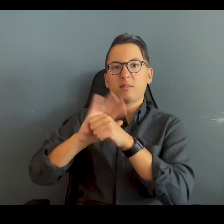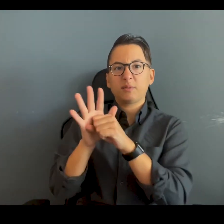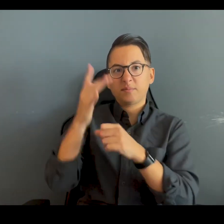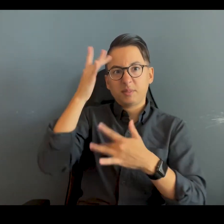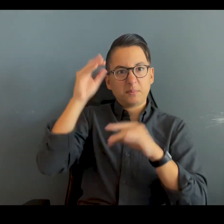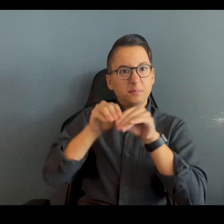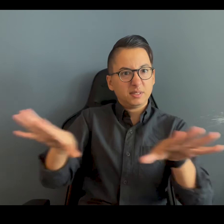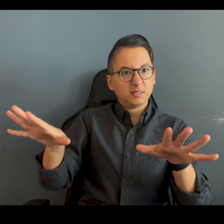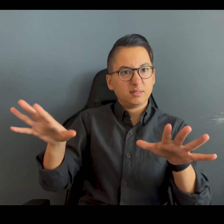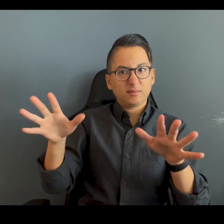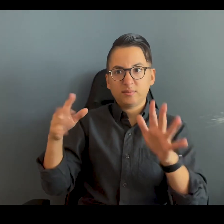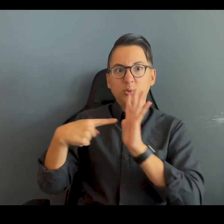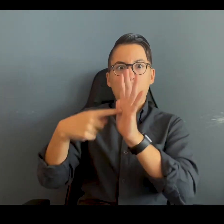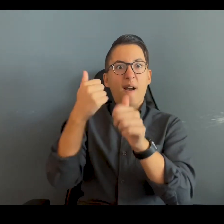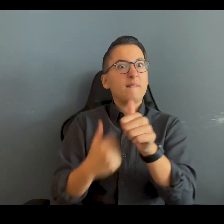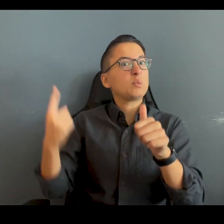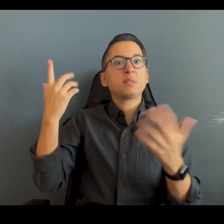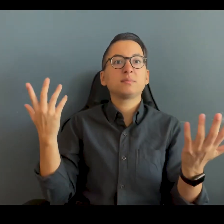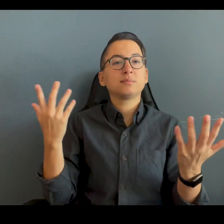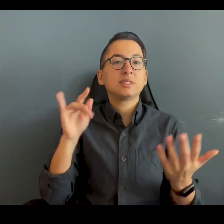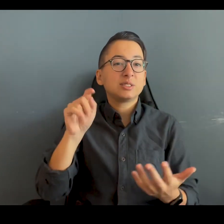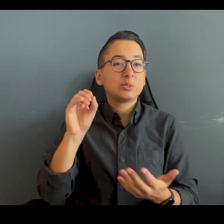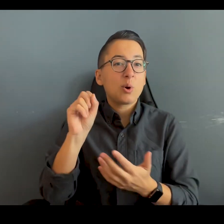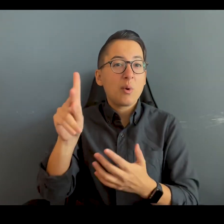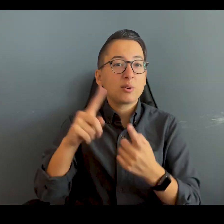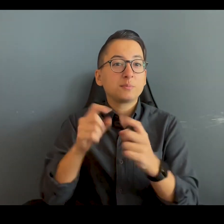We can remind each other what the pandemic taught many of us: